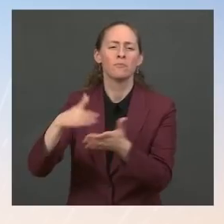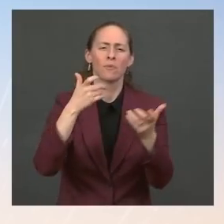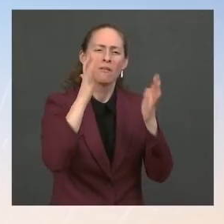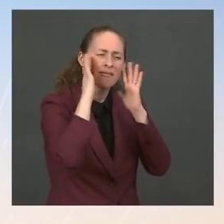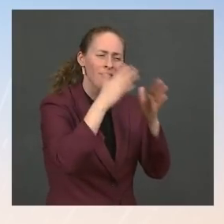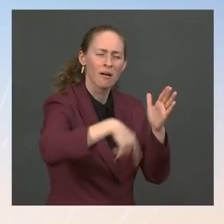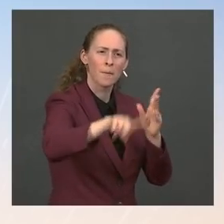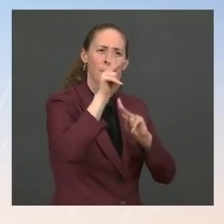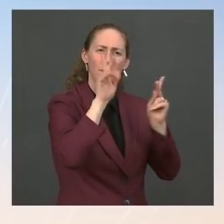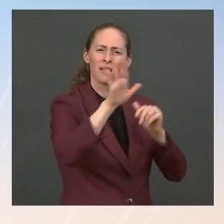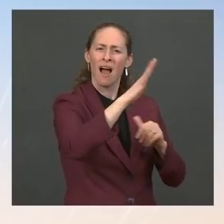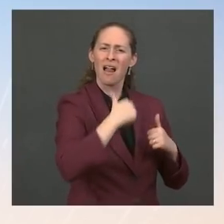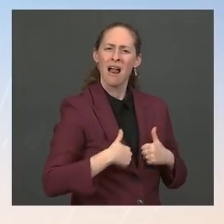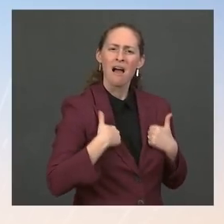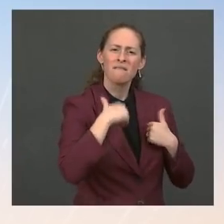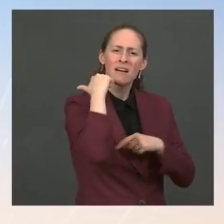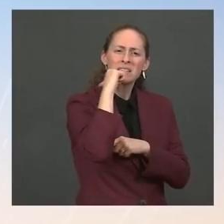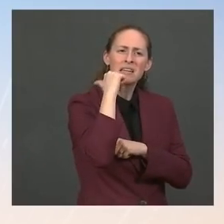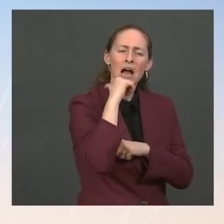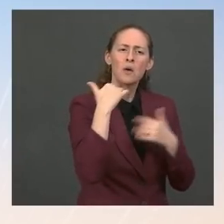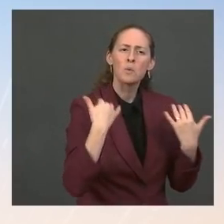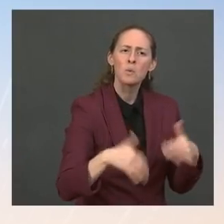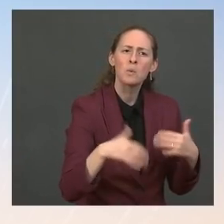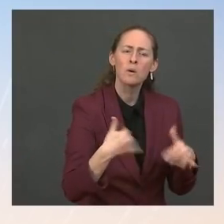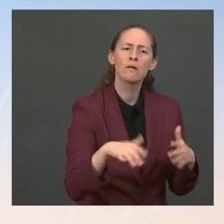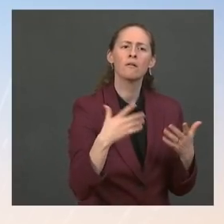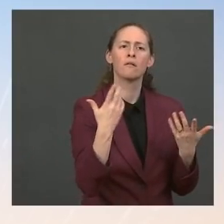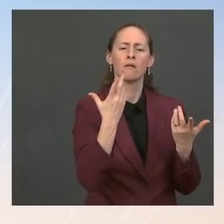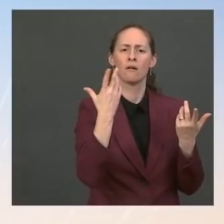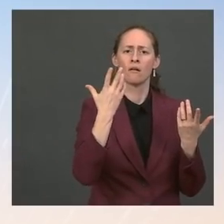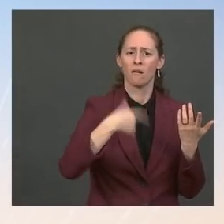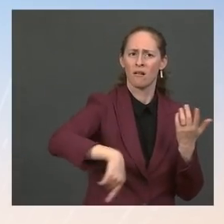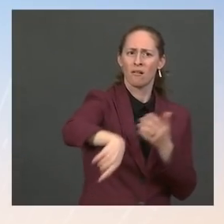And you talked about this on Wednesday. So it's cost of childcare, cost of housing,